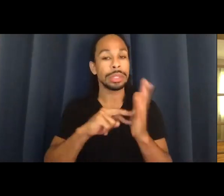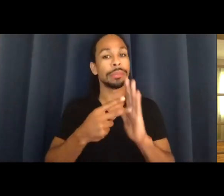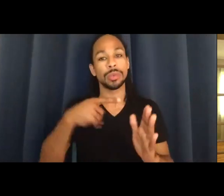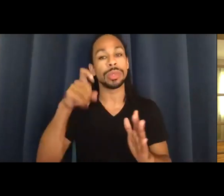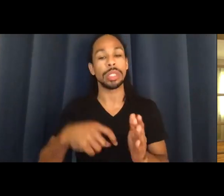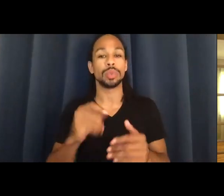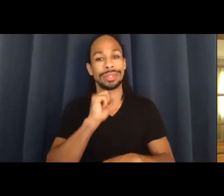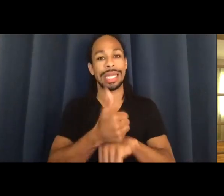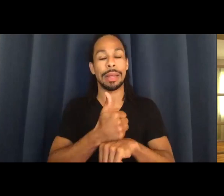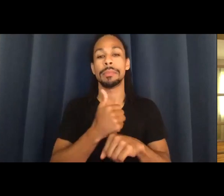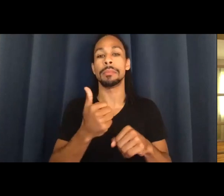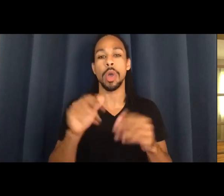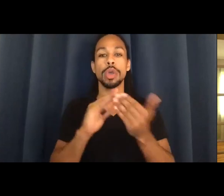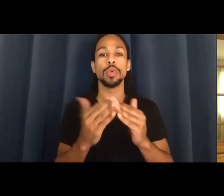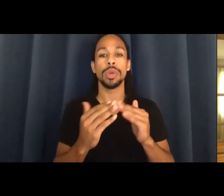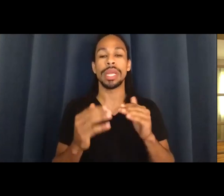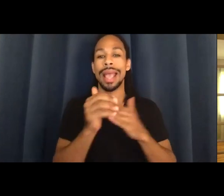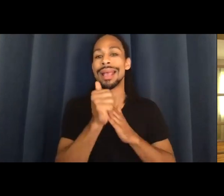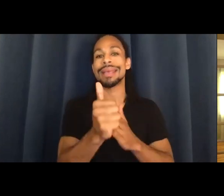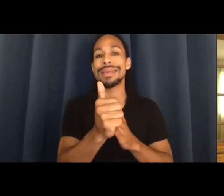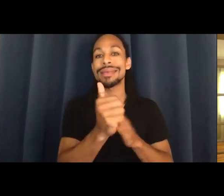in which we hope to hold the space and invite our participants